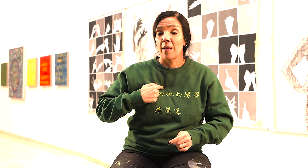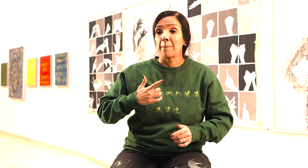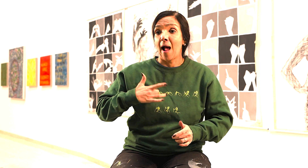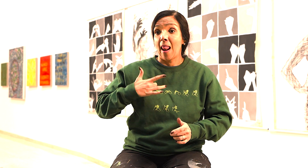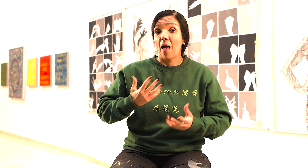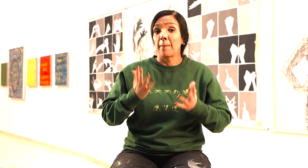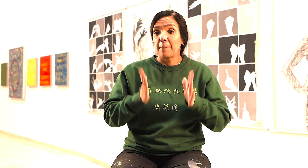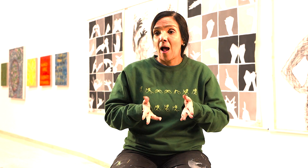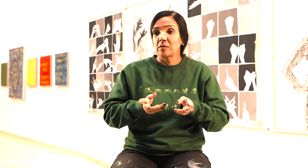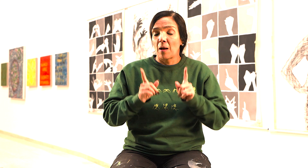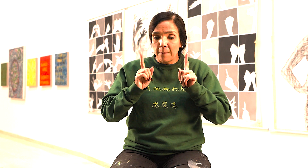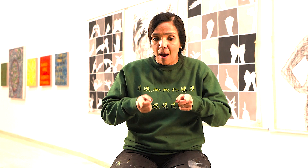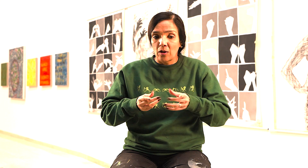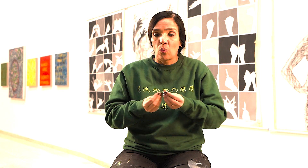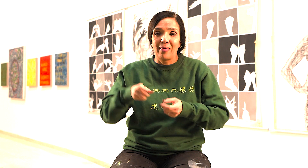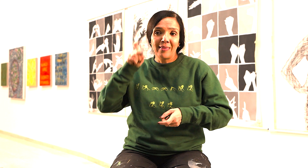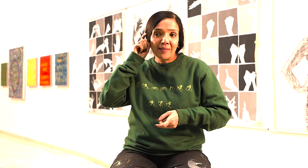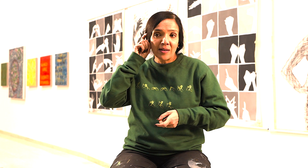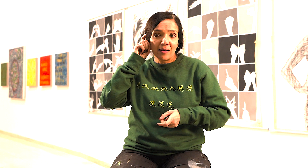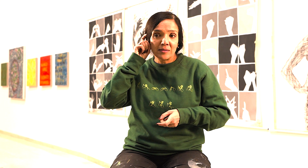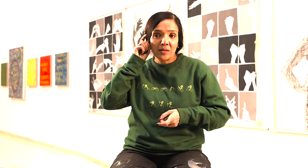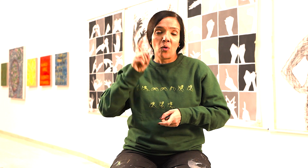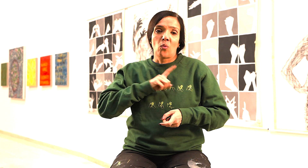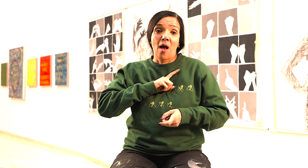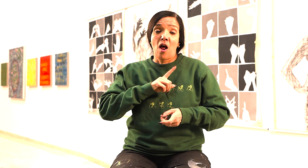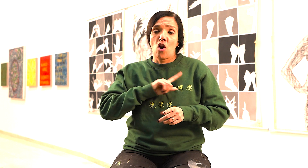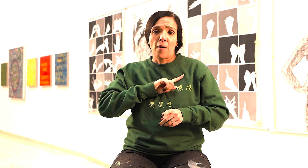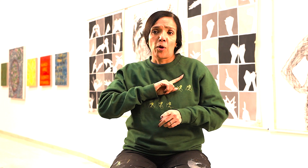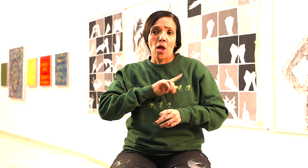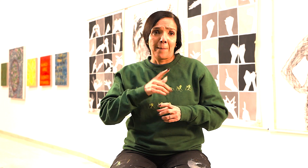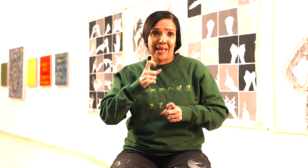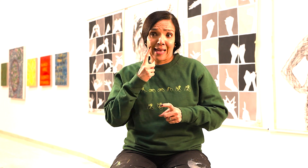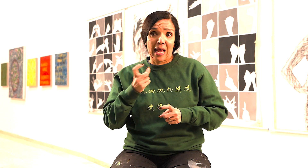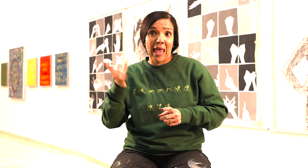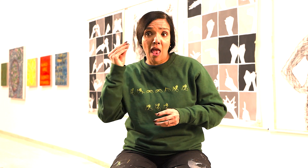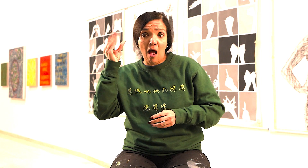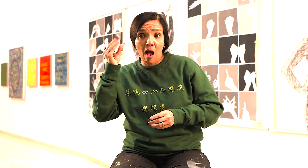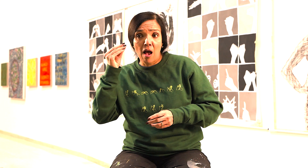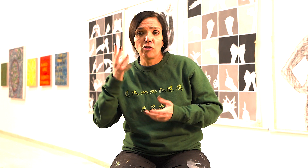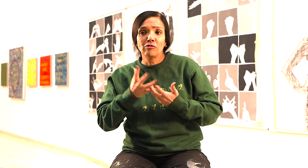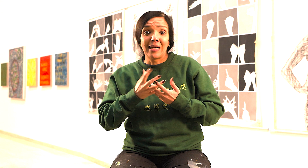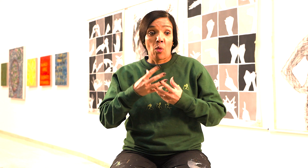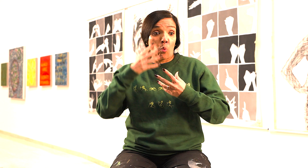because my life, I must always have a hearing aid. Not just because I can hear,